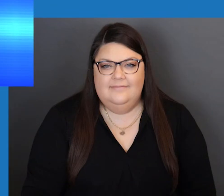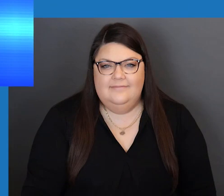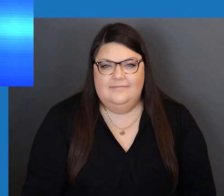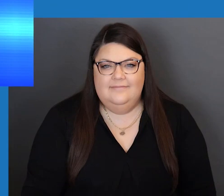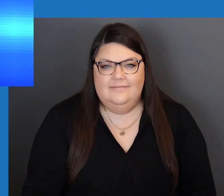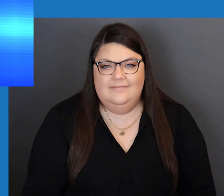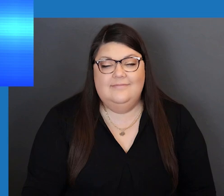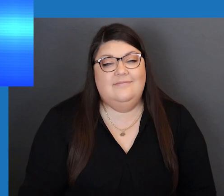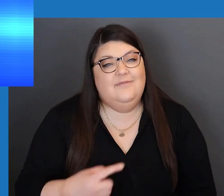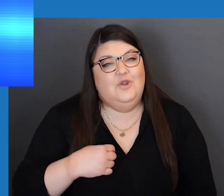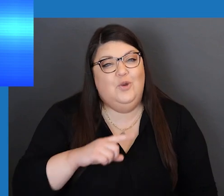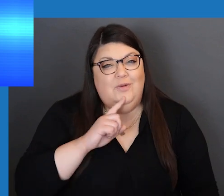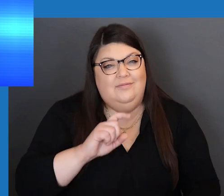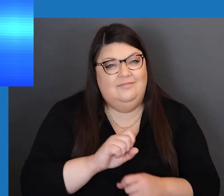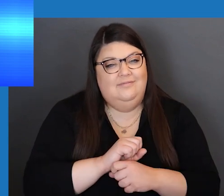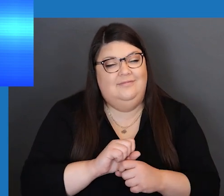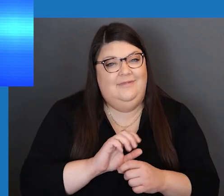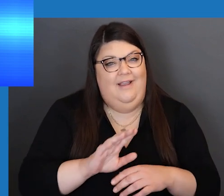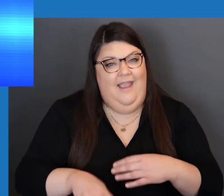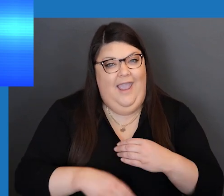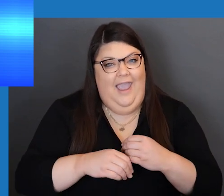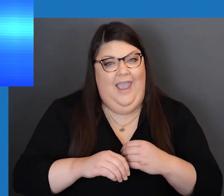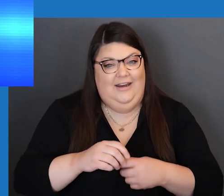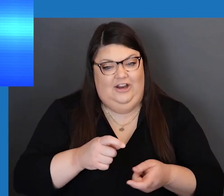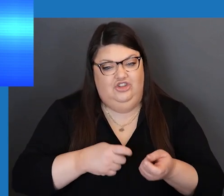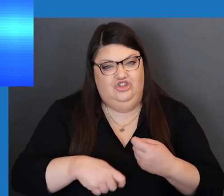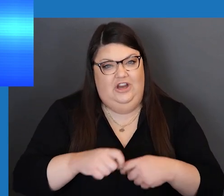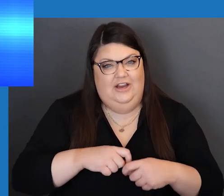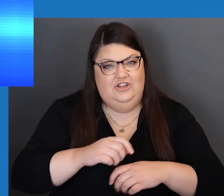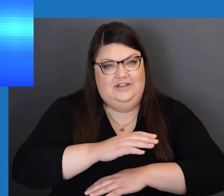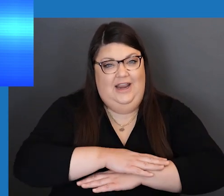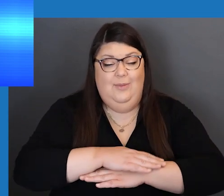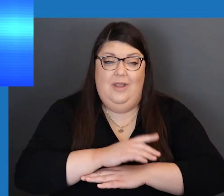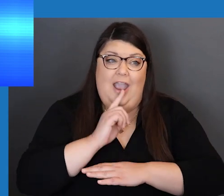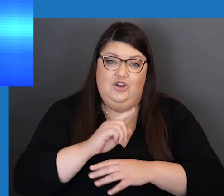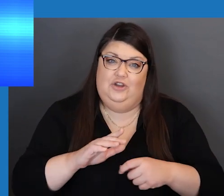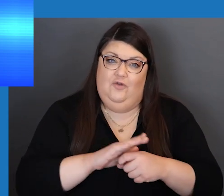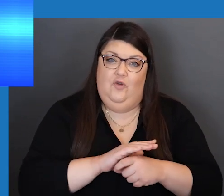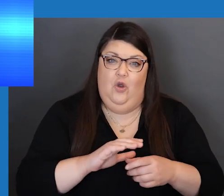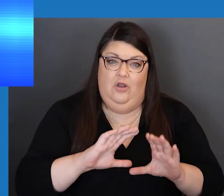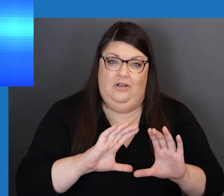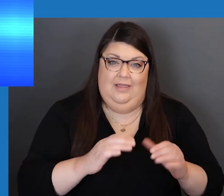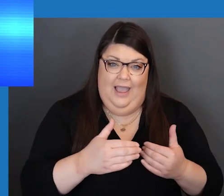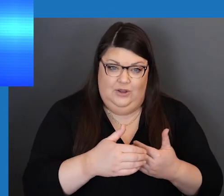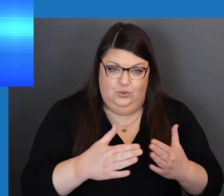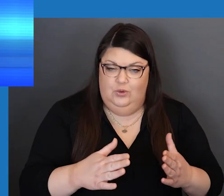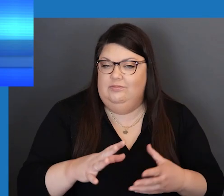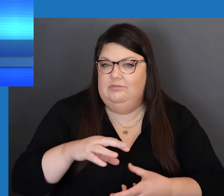We did add a changing table. We added a whole classroom, actually, and that included a changing table.